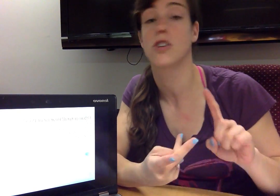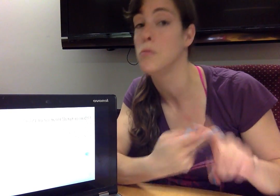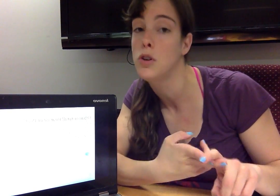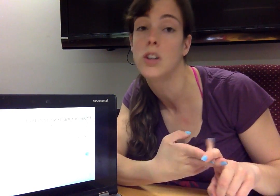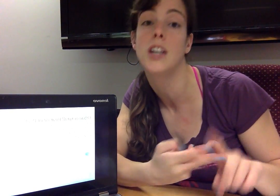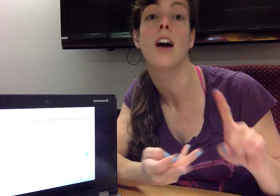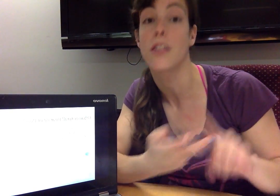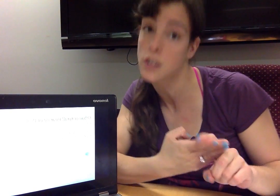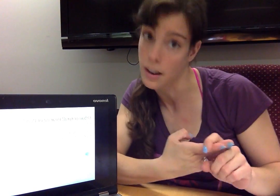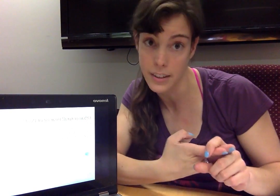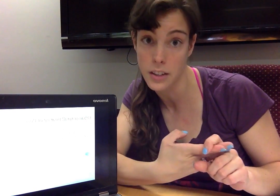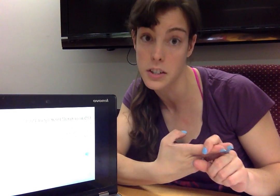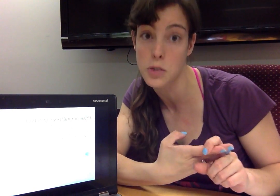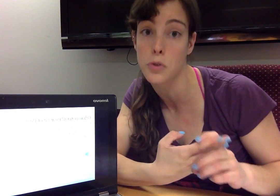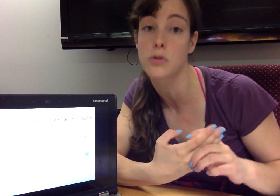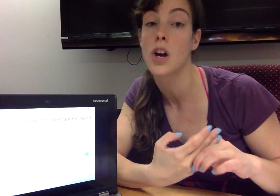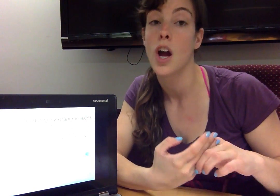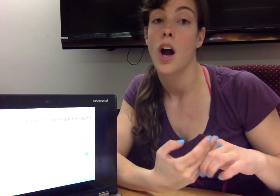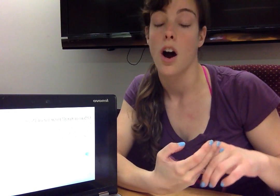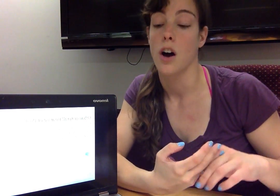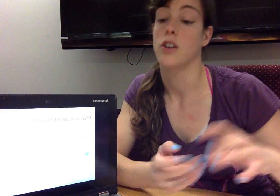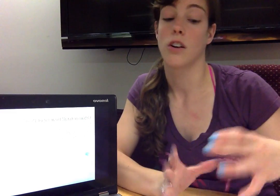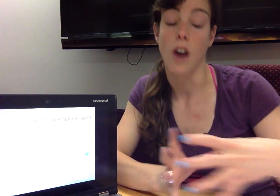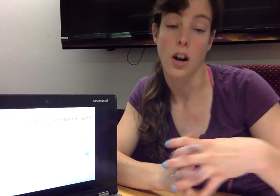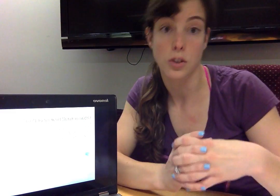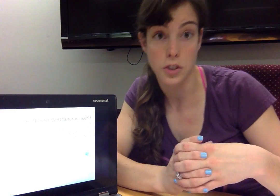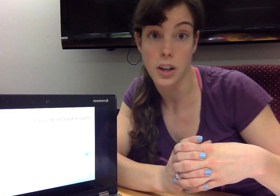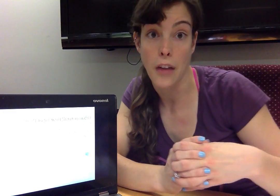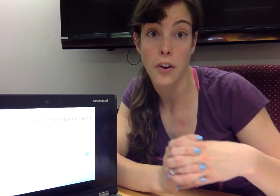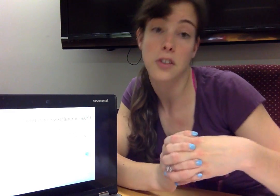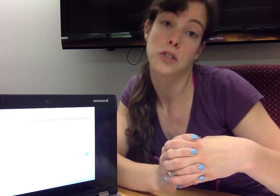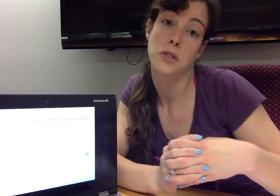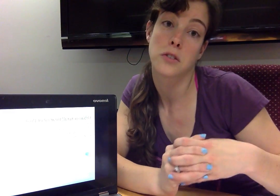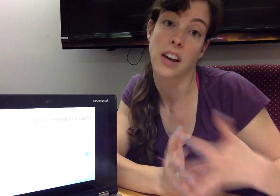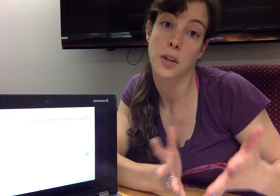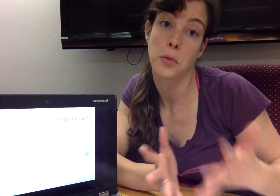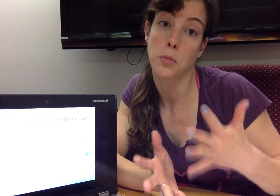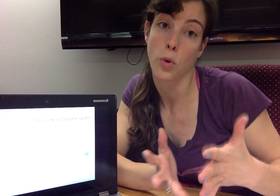your exposed to Deaf Culture, community other Deaf individuals. You are alot closer together